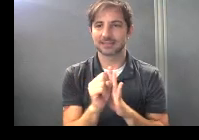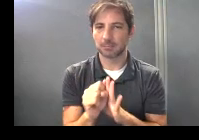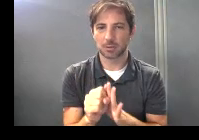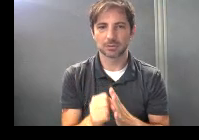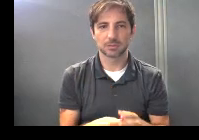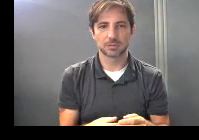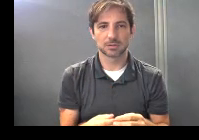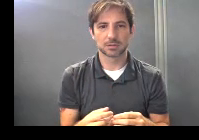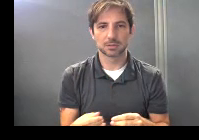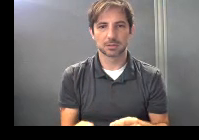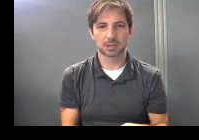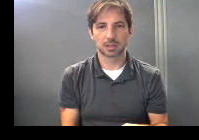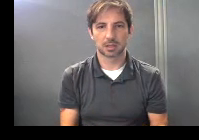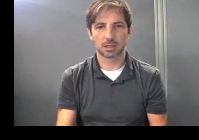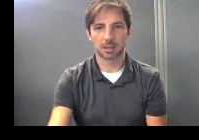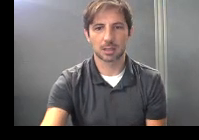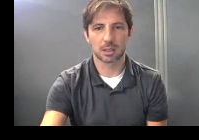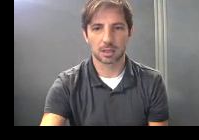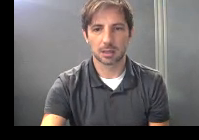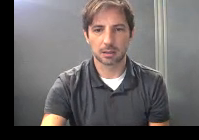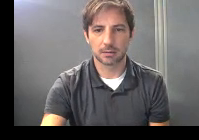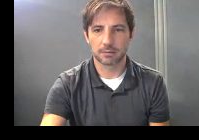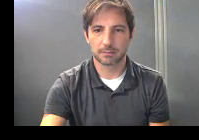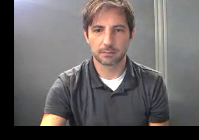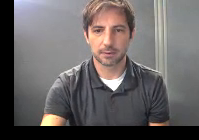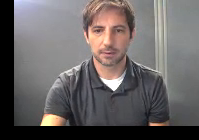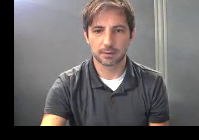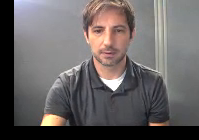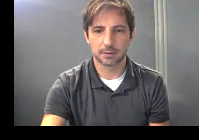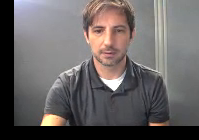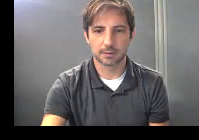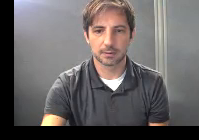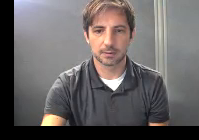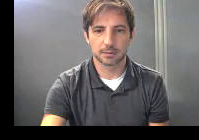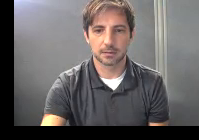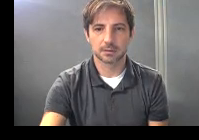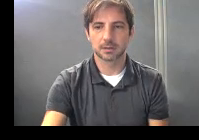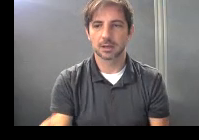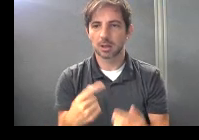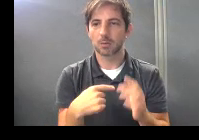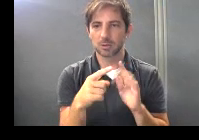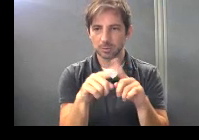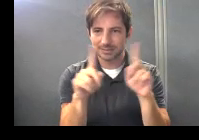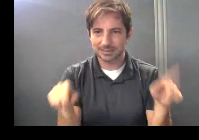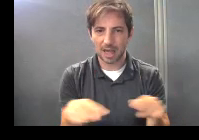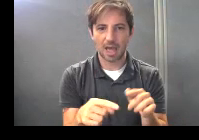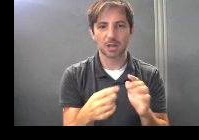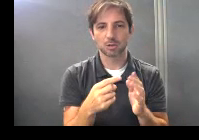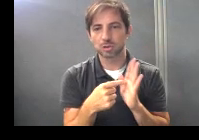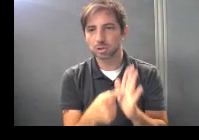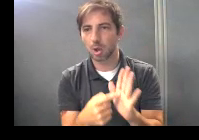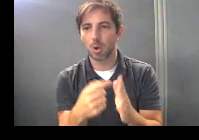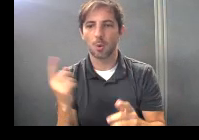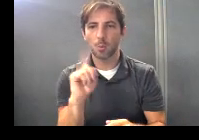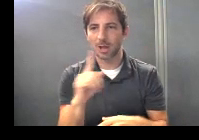PUT THEM IN YOUR PROGRAMS, IN SIGNAGE TO INDICATE WHAT TABLE TO GO TO FOR ASSISTED LISTENING